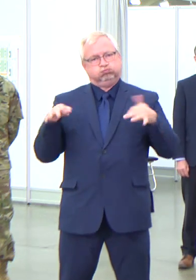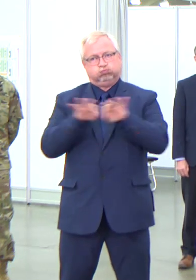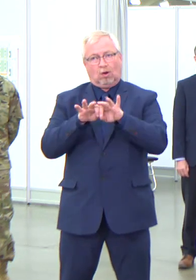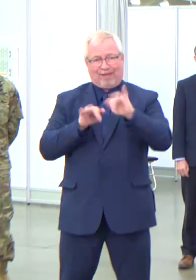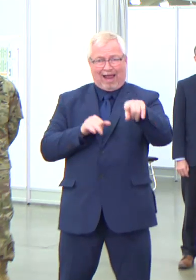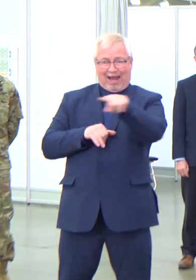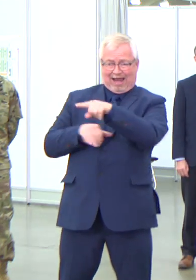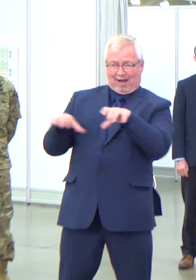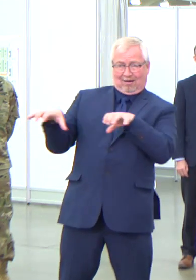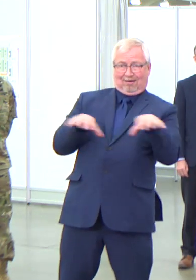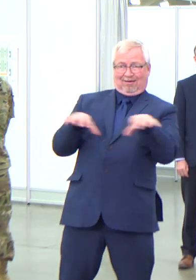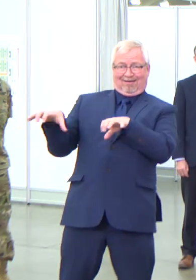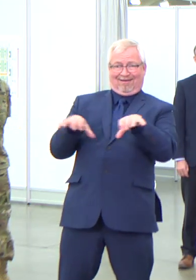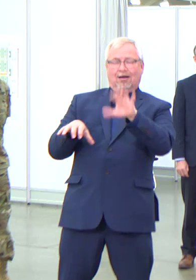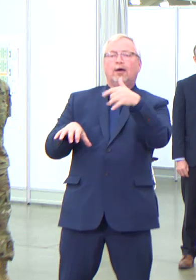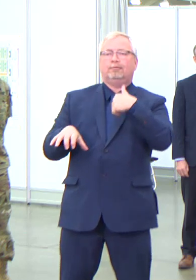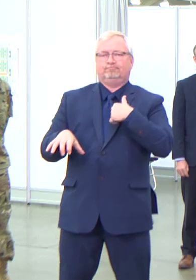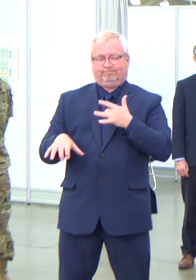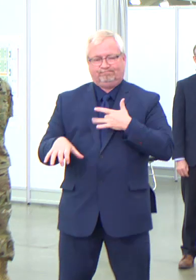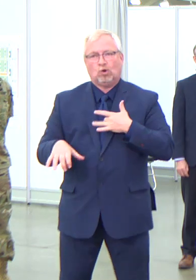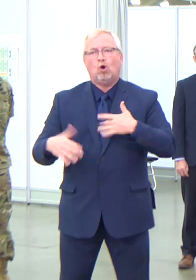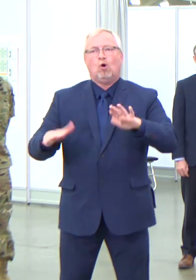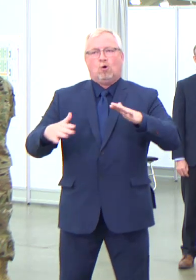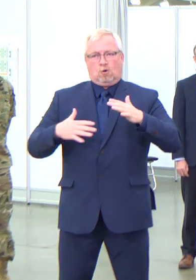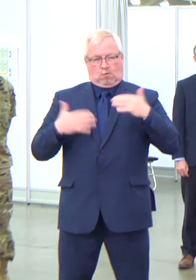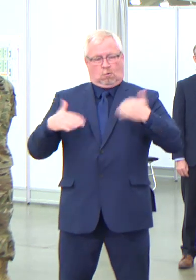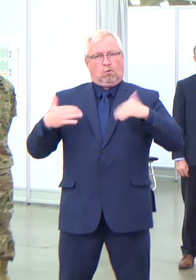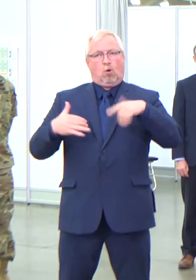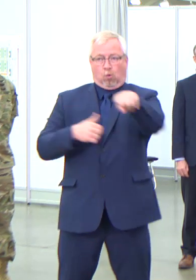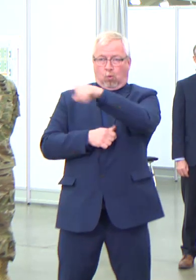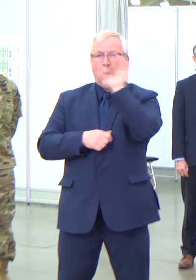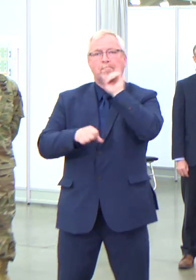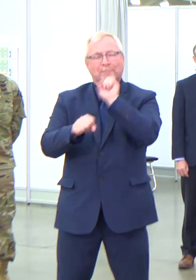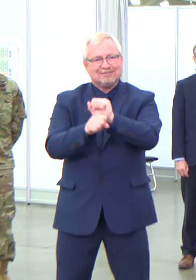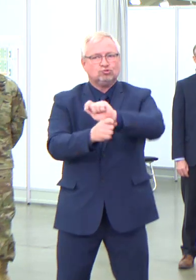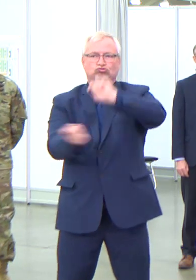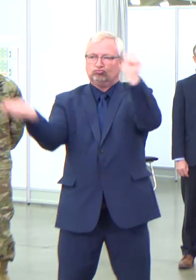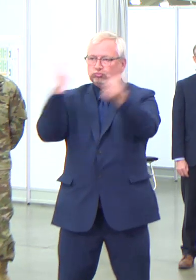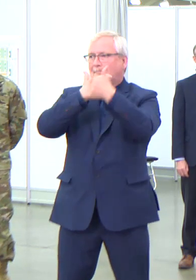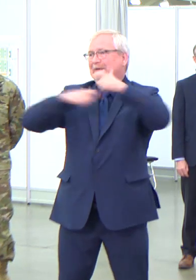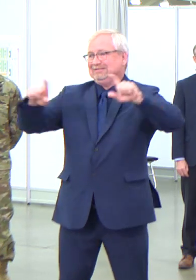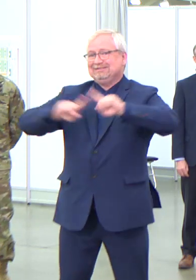already seen these actions and sacrifices are making a huge